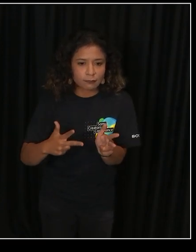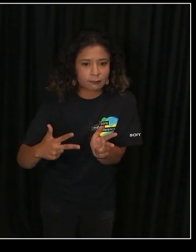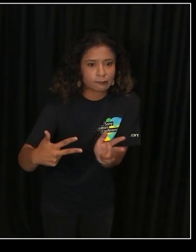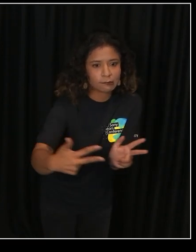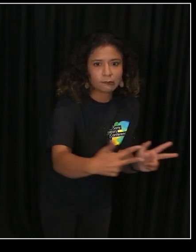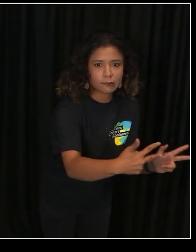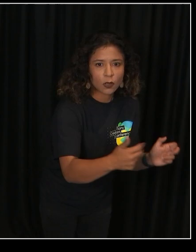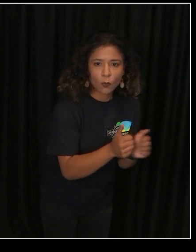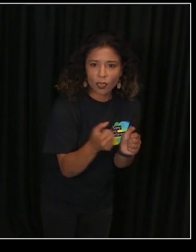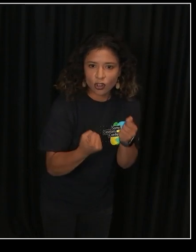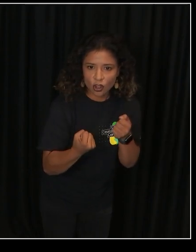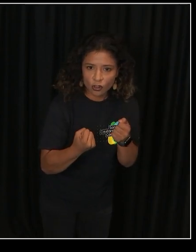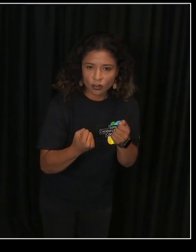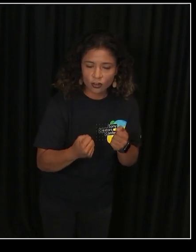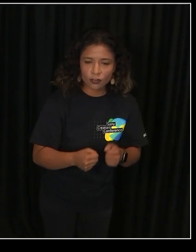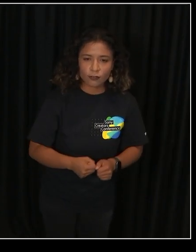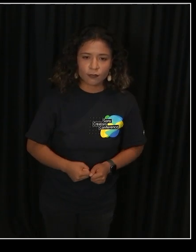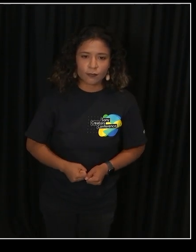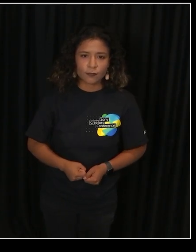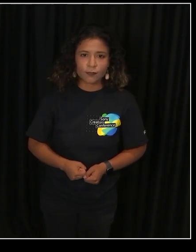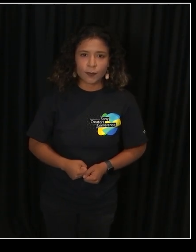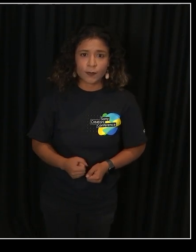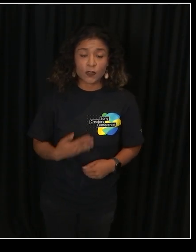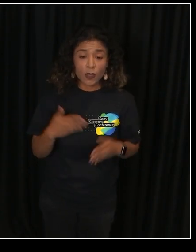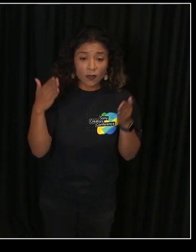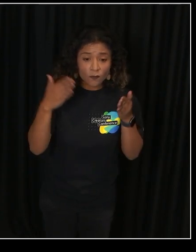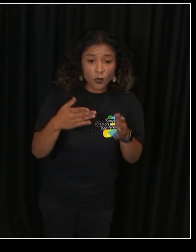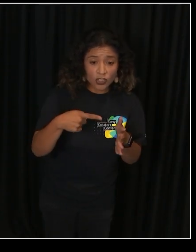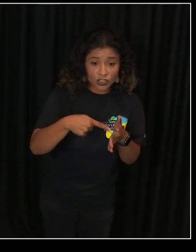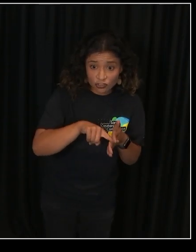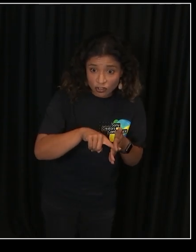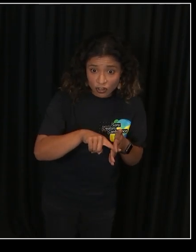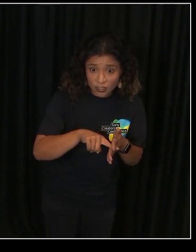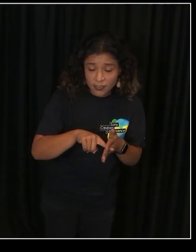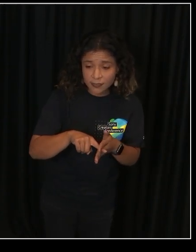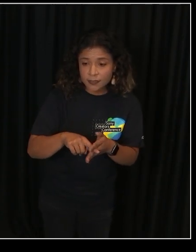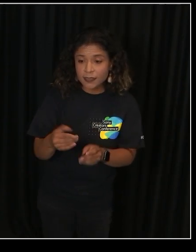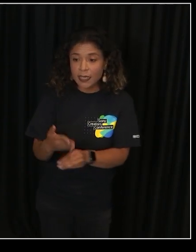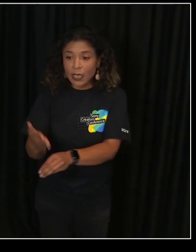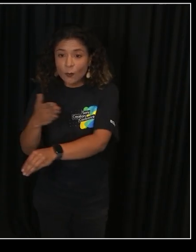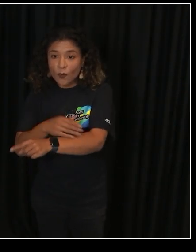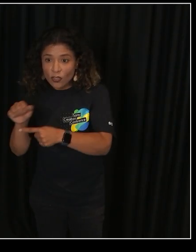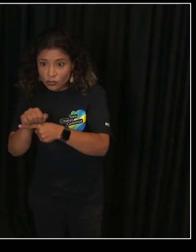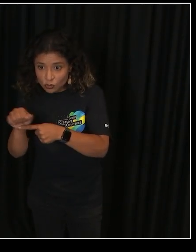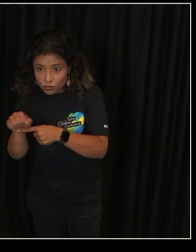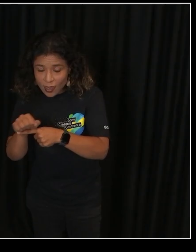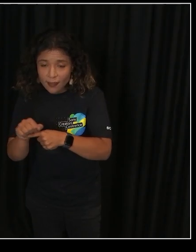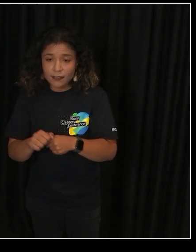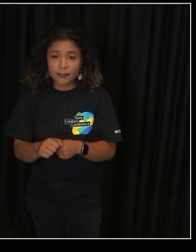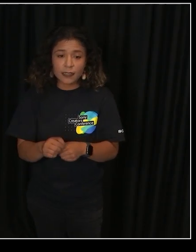So basically it was: focus on starts, improve the training population, improve a few other places where